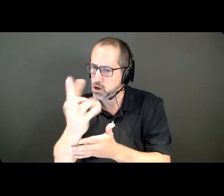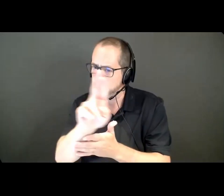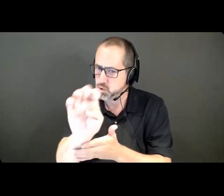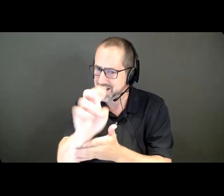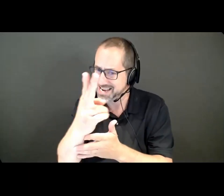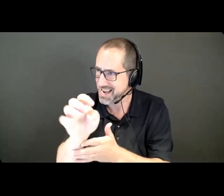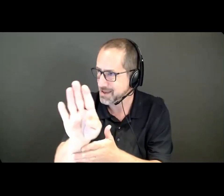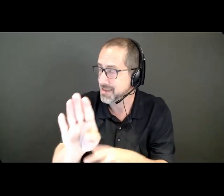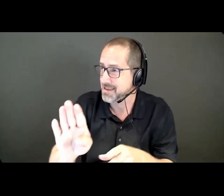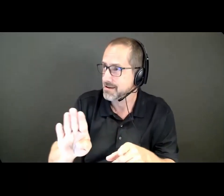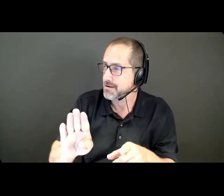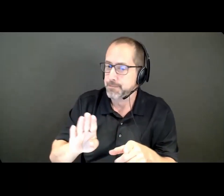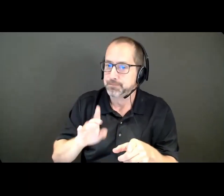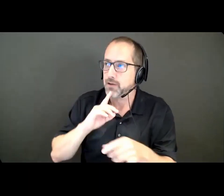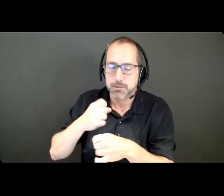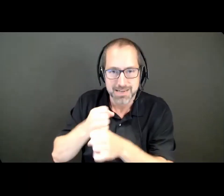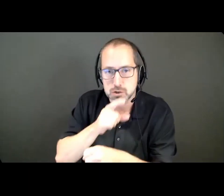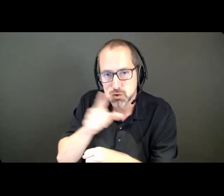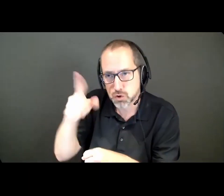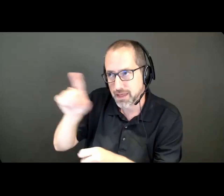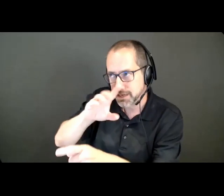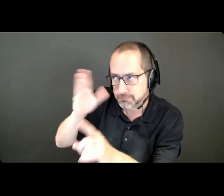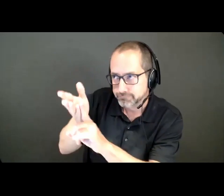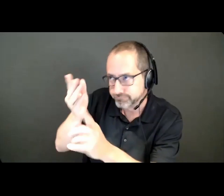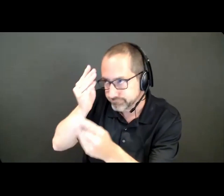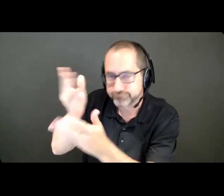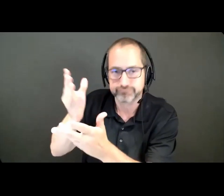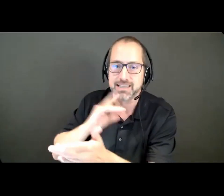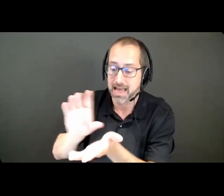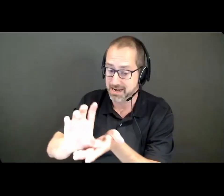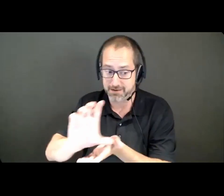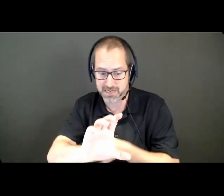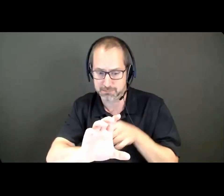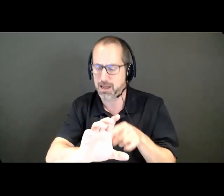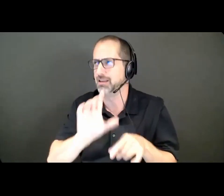need to make sure that they understand that it’s a sound investment and the research on this is still